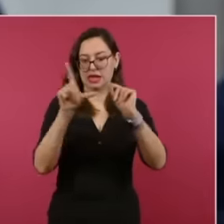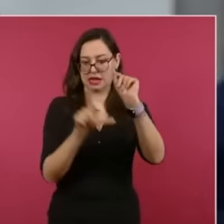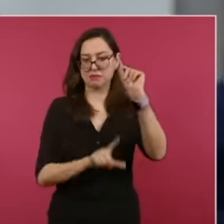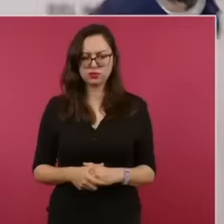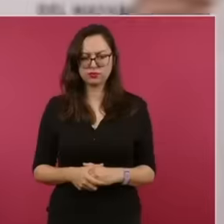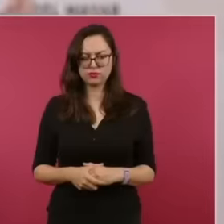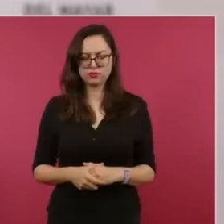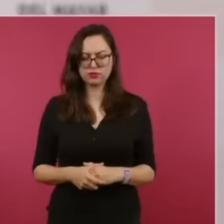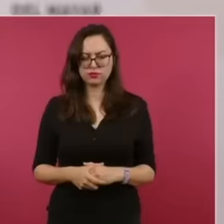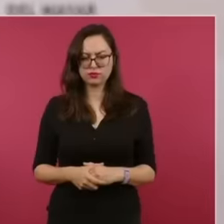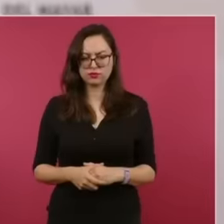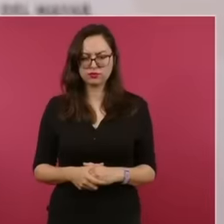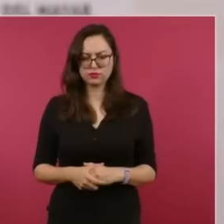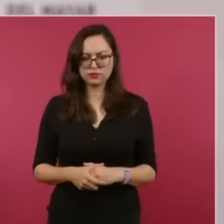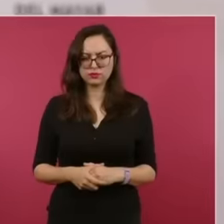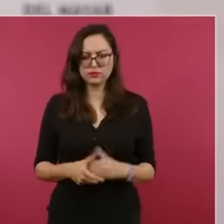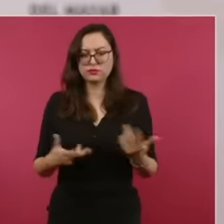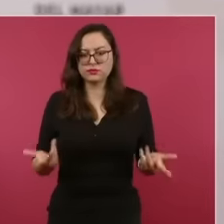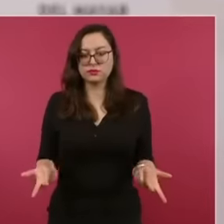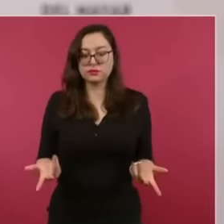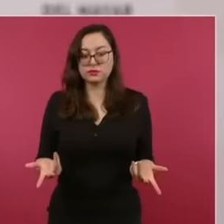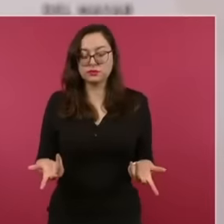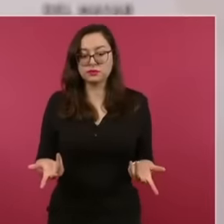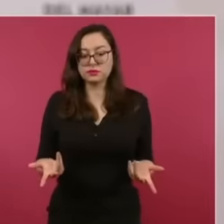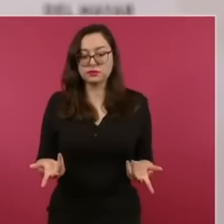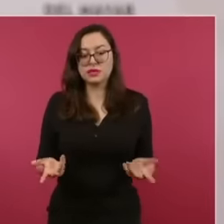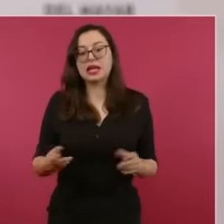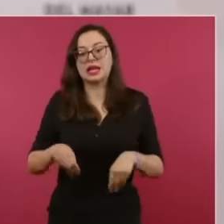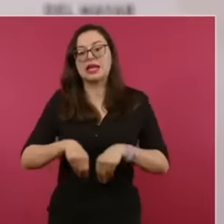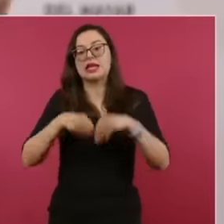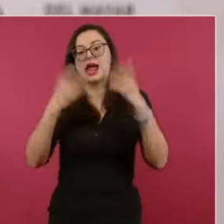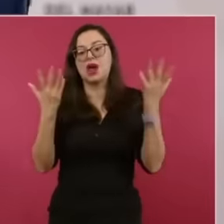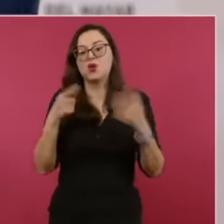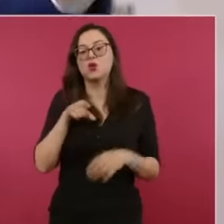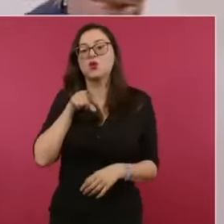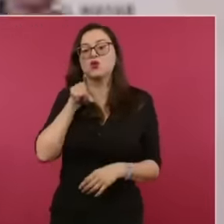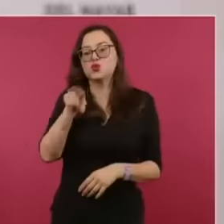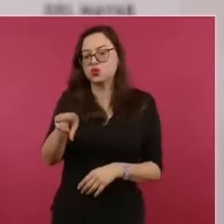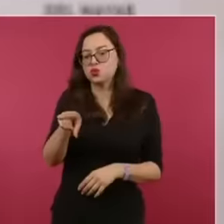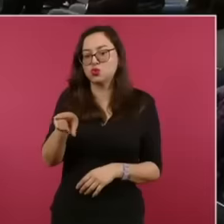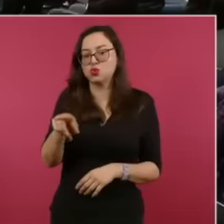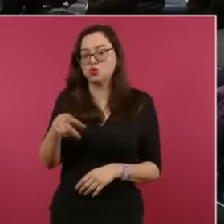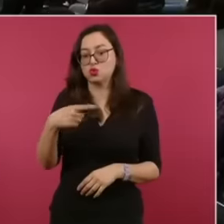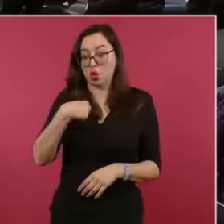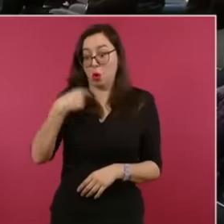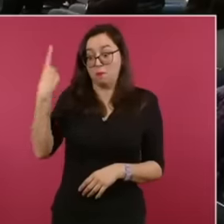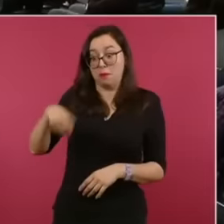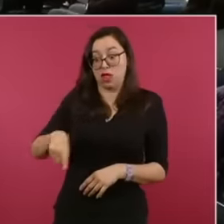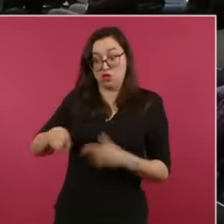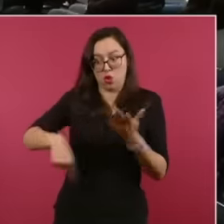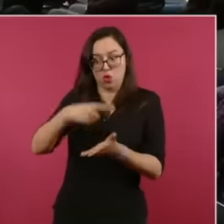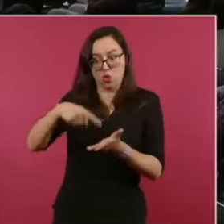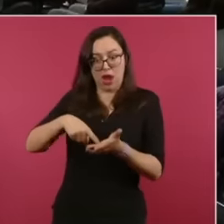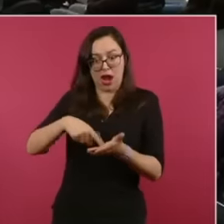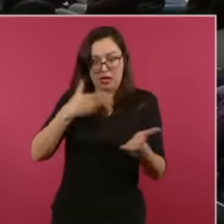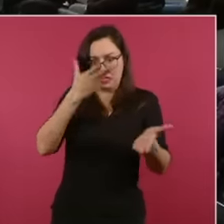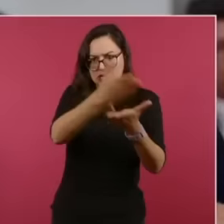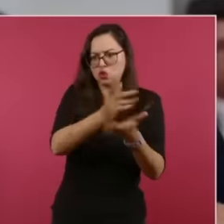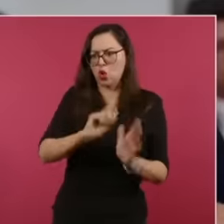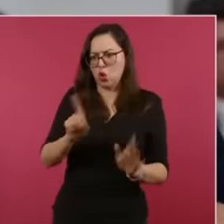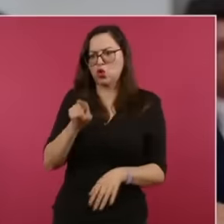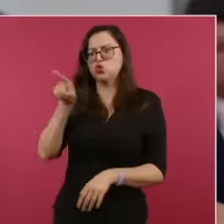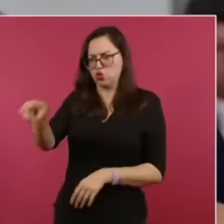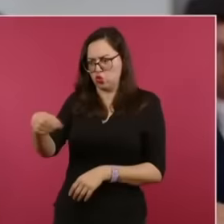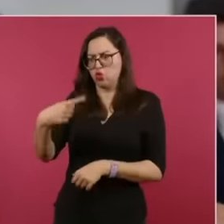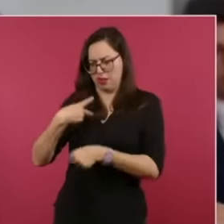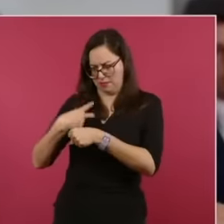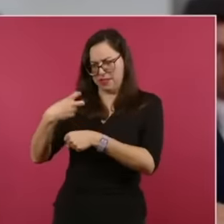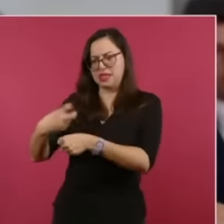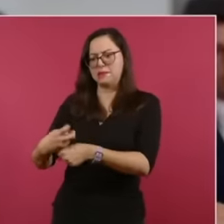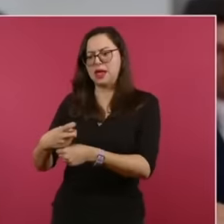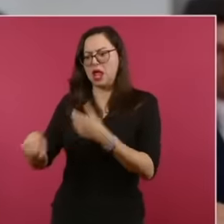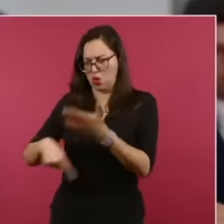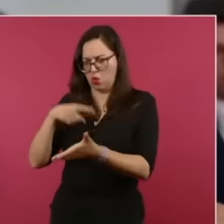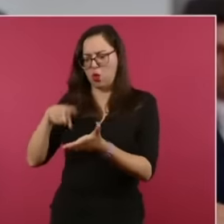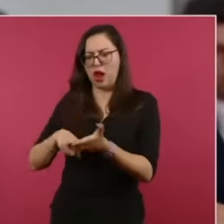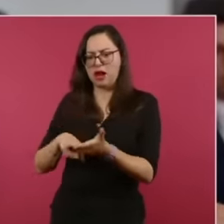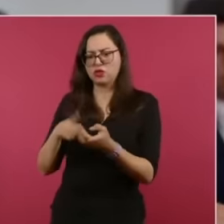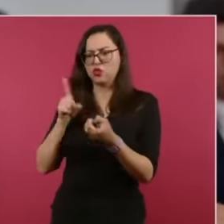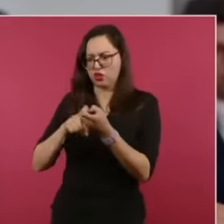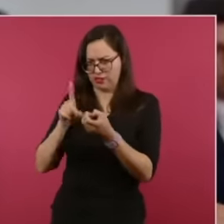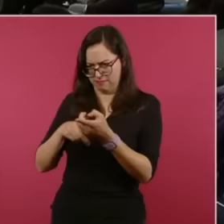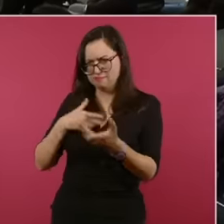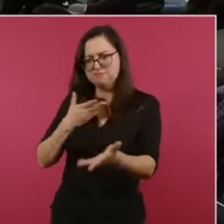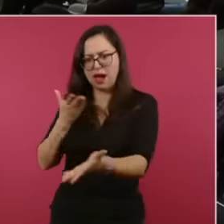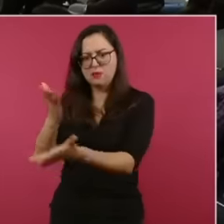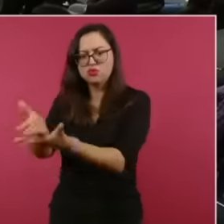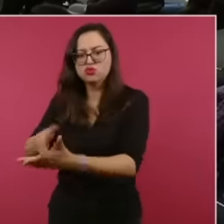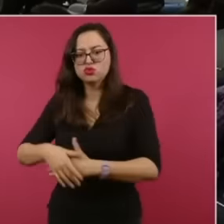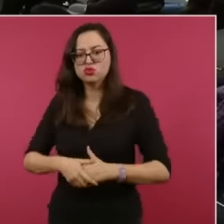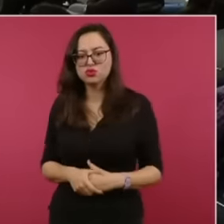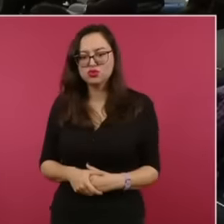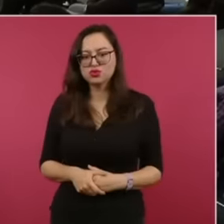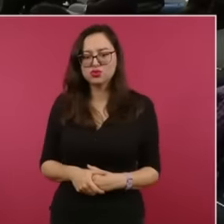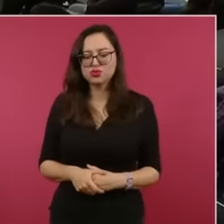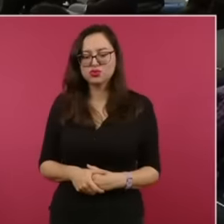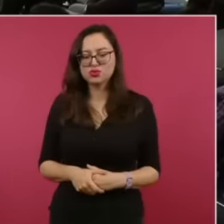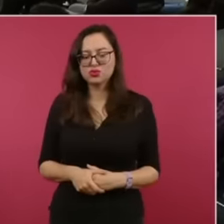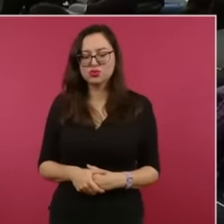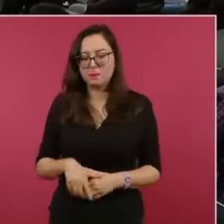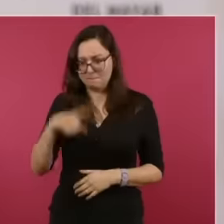we want. We will go where you say but nothing more than that it goes with you or that you can interview